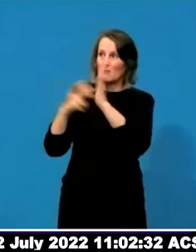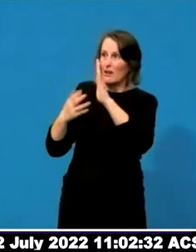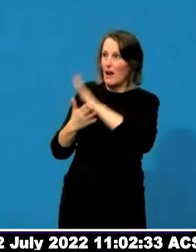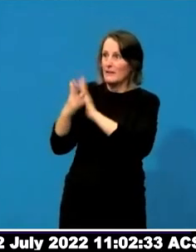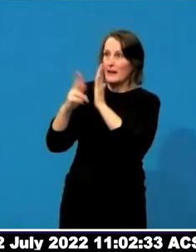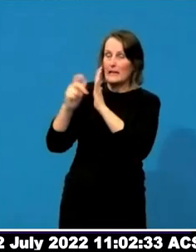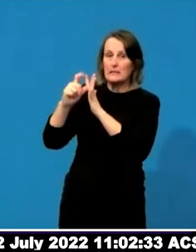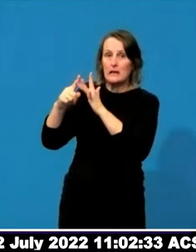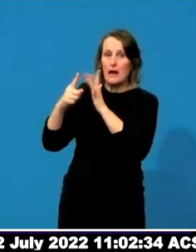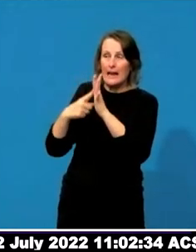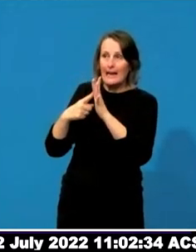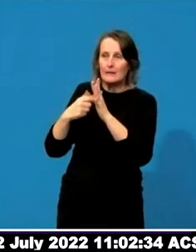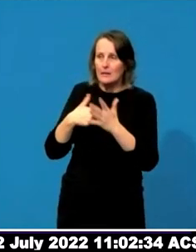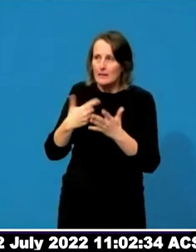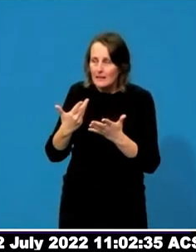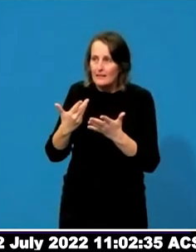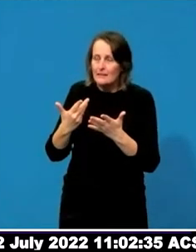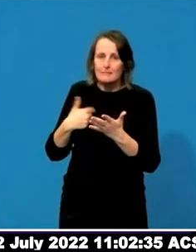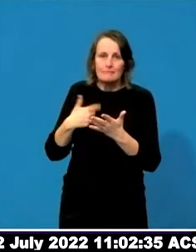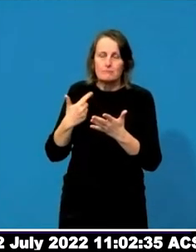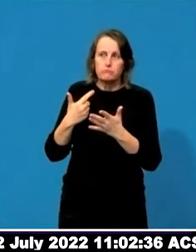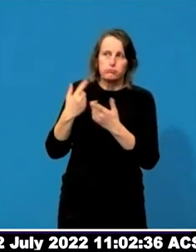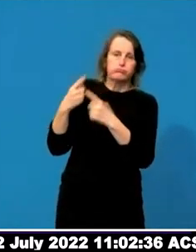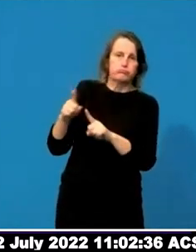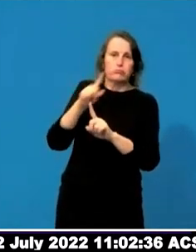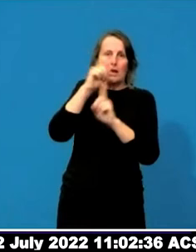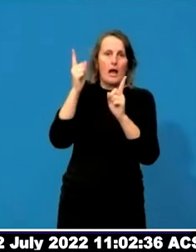outside of their reach and I think should be looked at